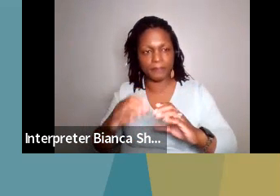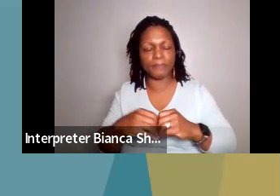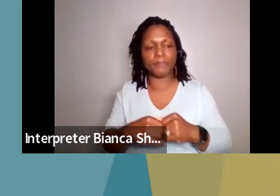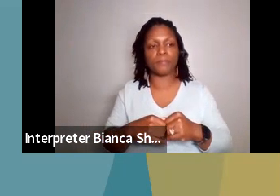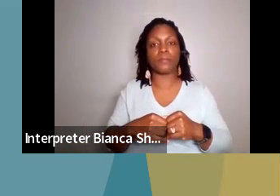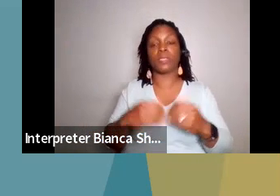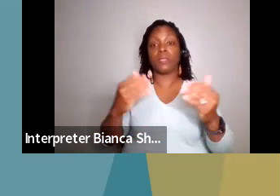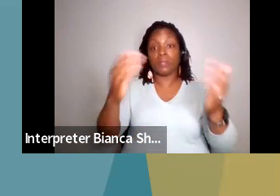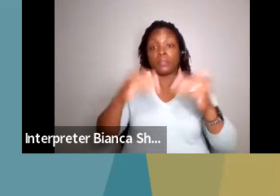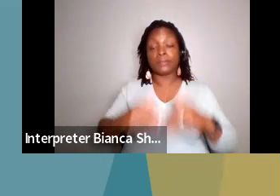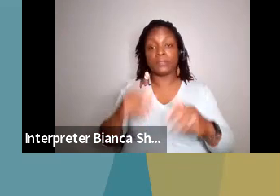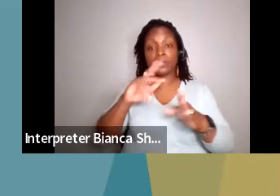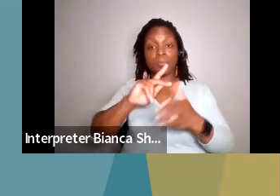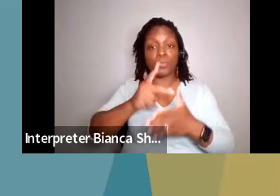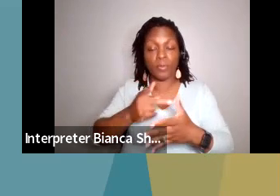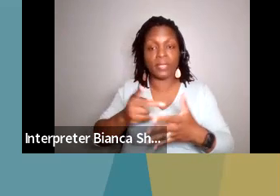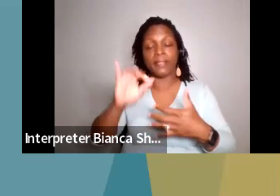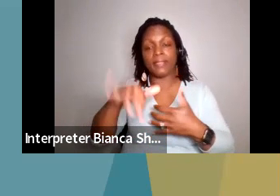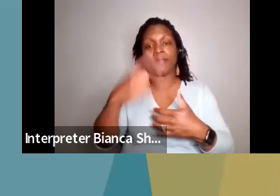The next priority is addressing racial disparities and LCD.